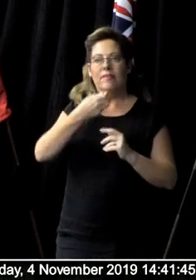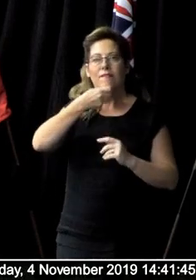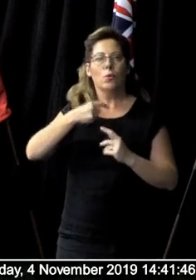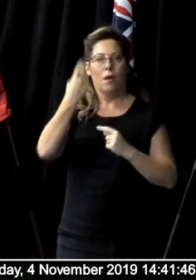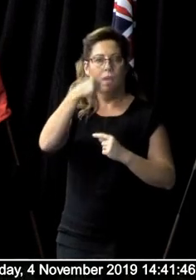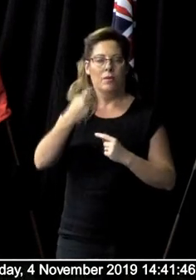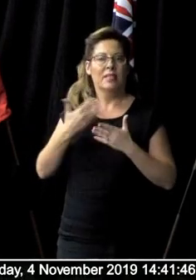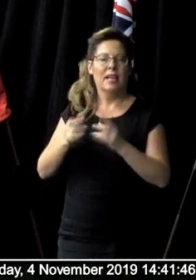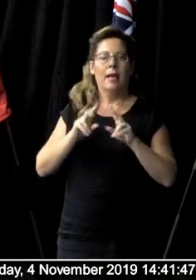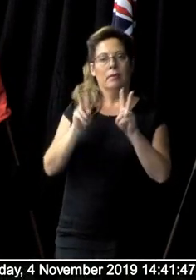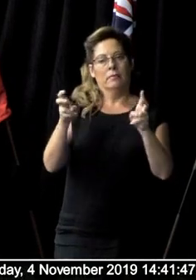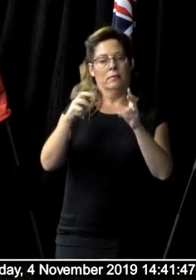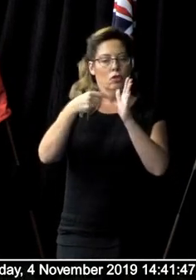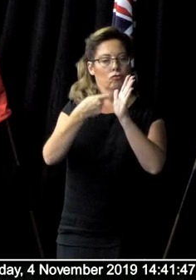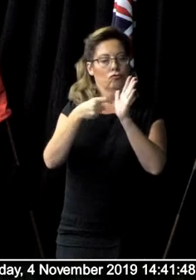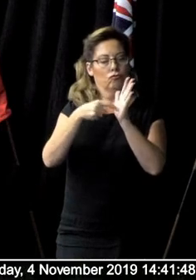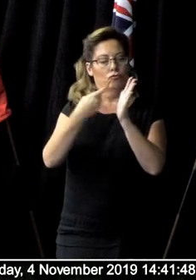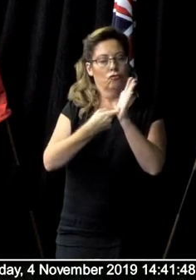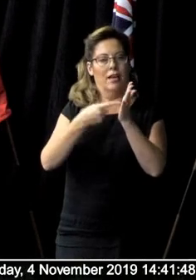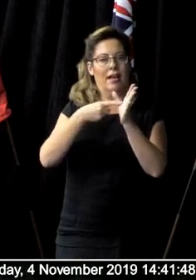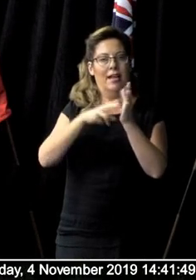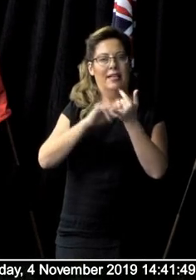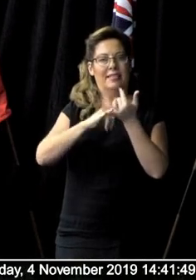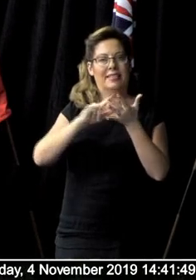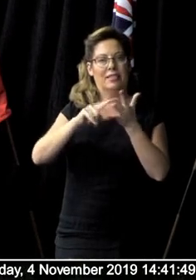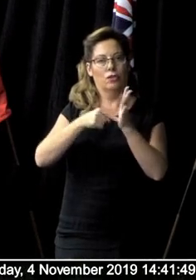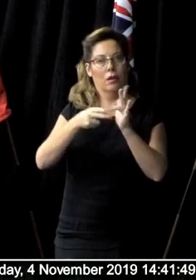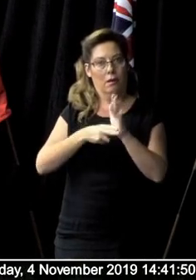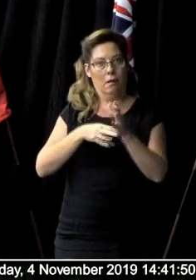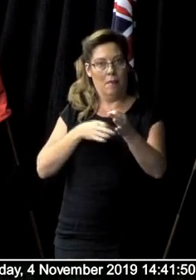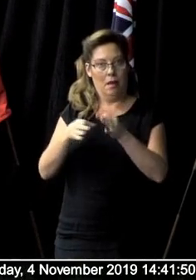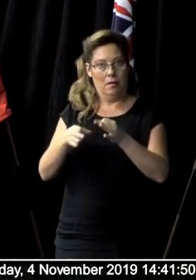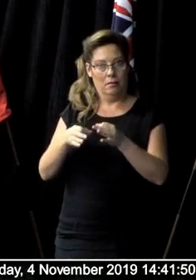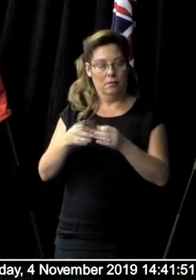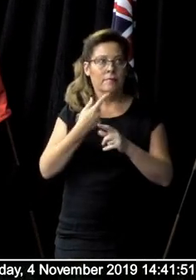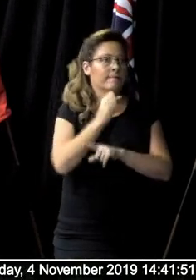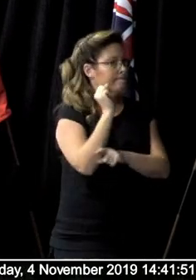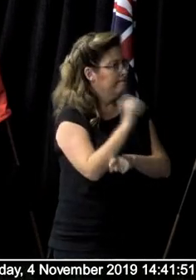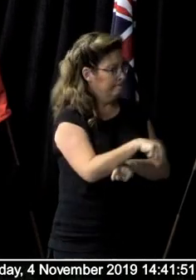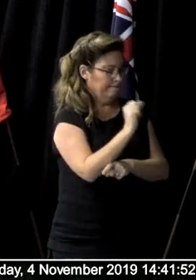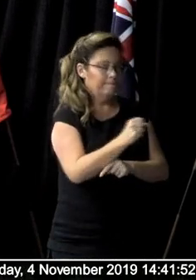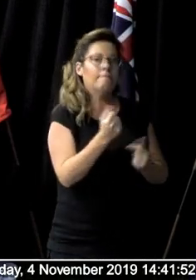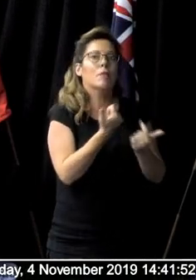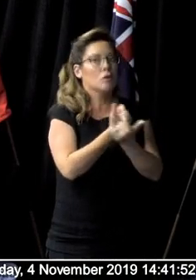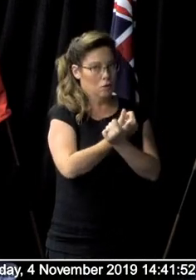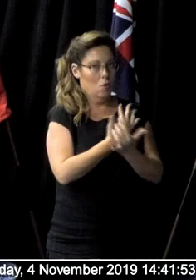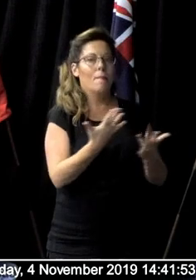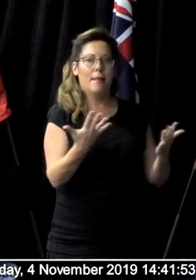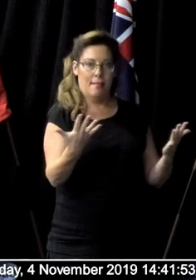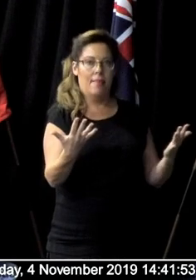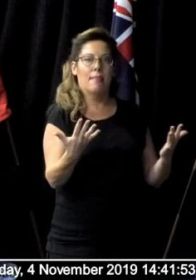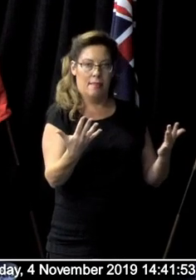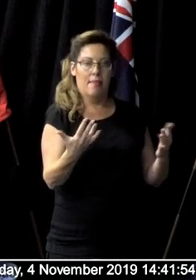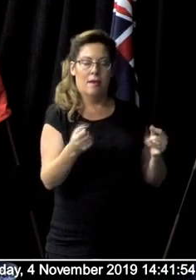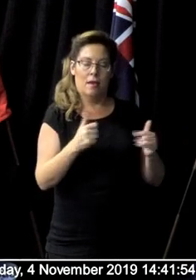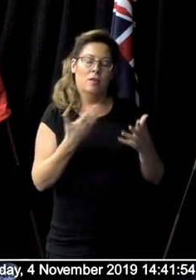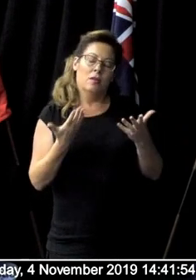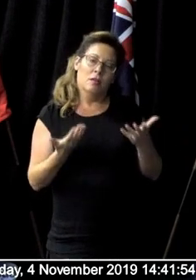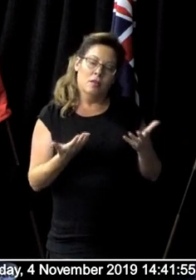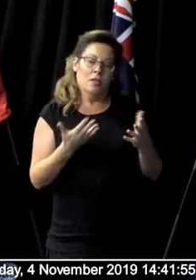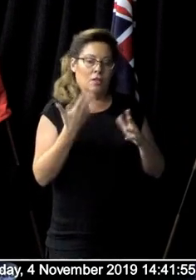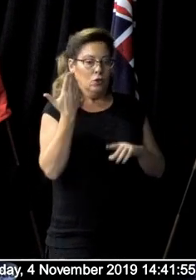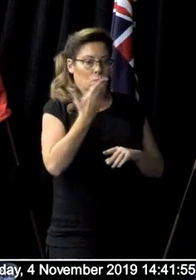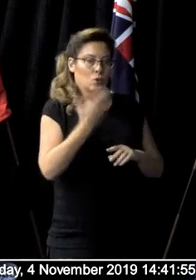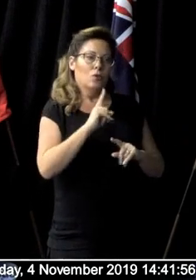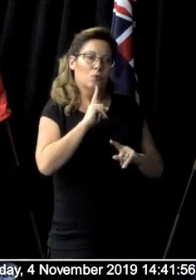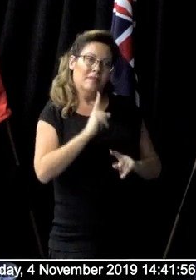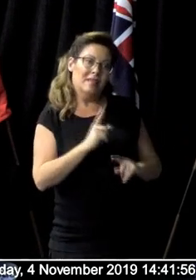So it’s quite common, I think, for schools to propose, for students with